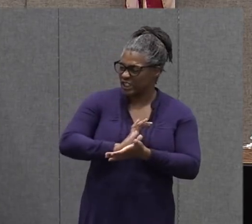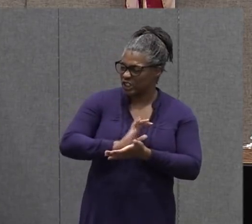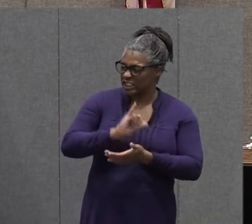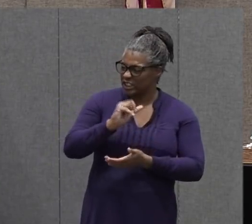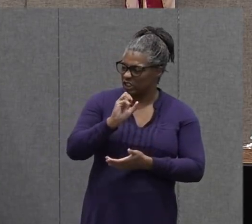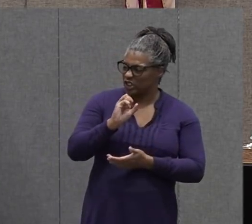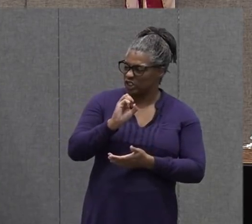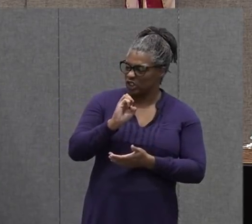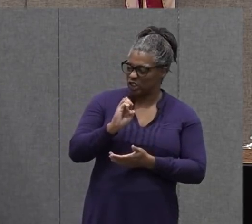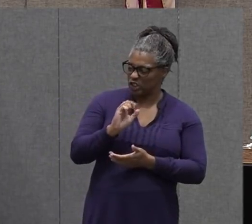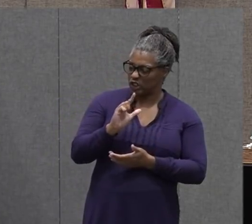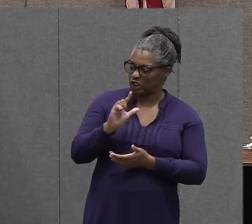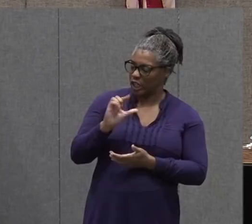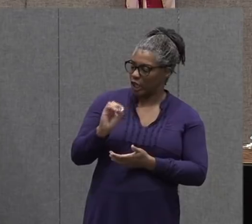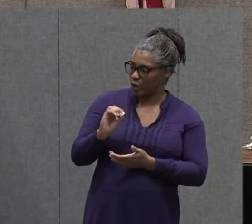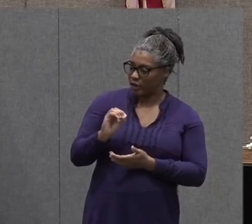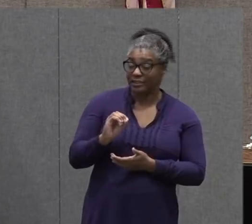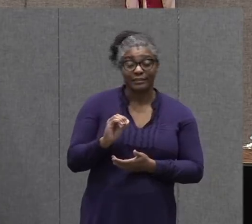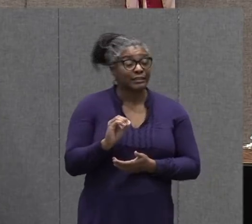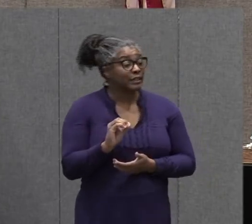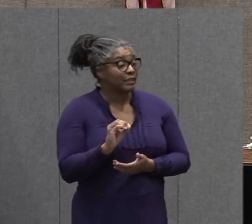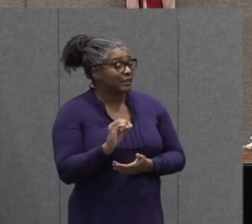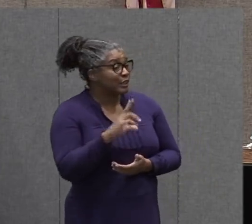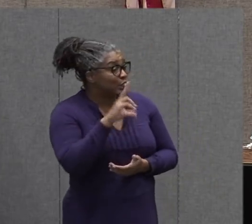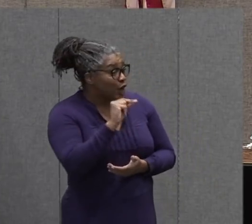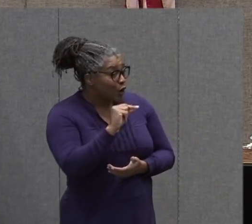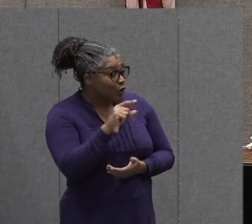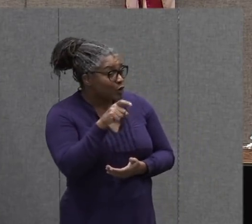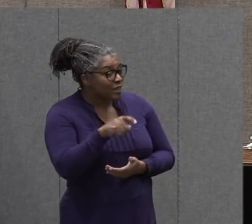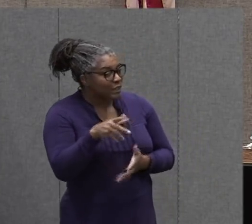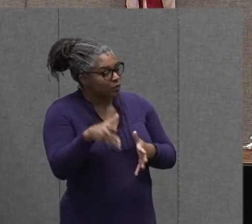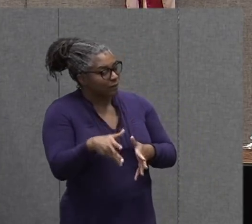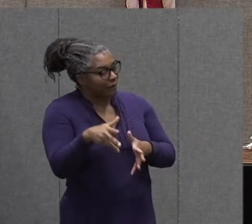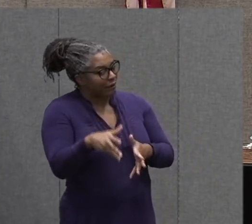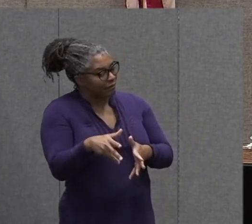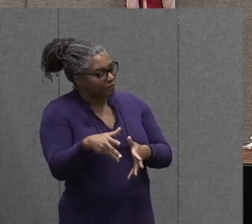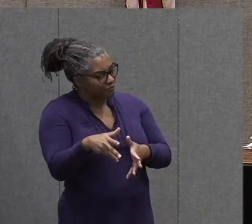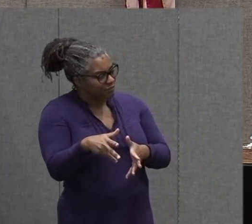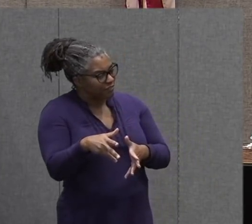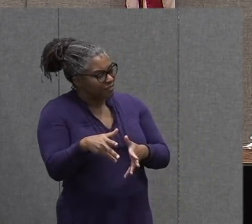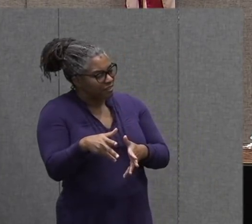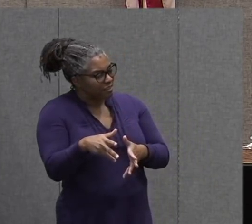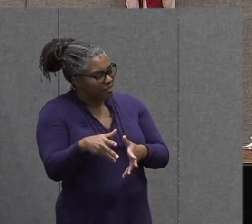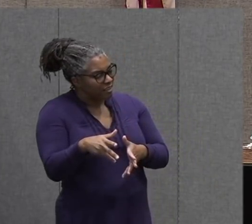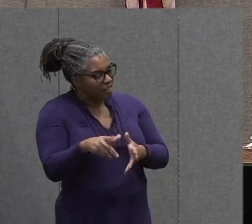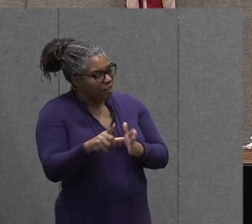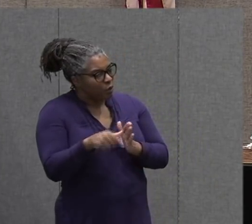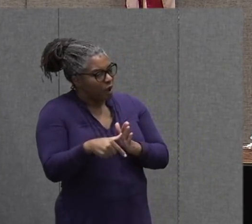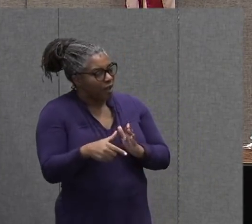But did you see that there was no oven? [Mr. R] (mumbling) There was no oven. [Miss Garcia] Was no oven